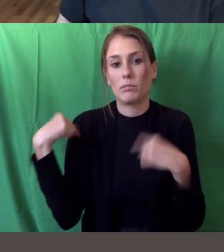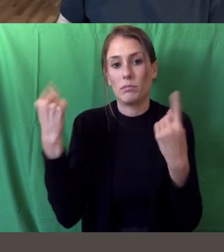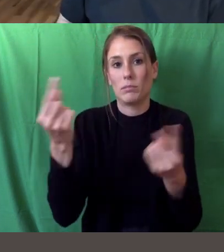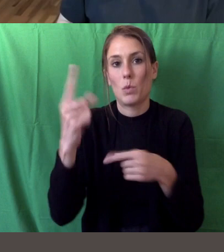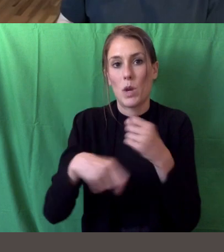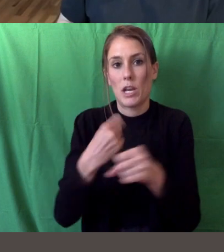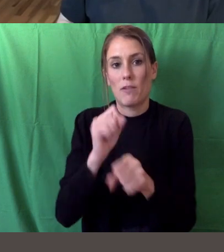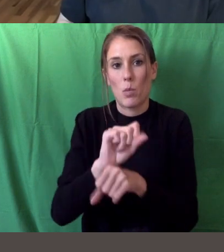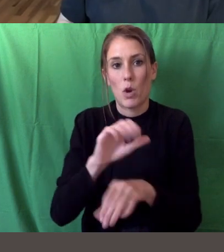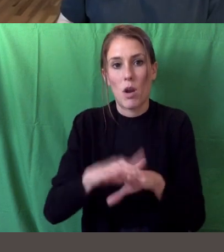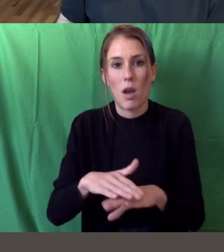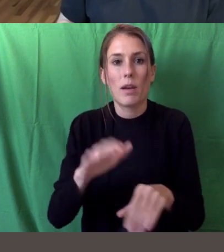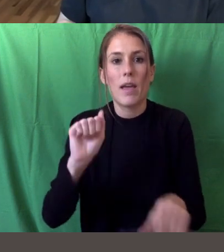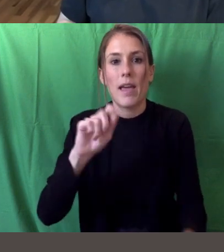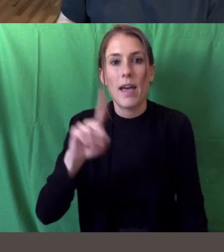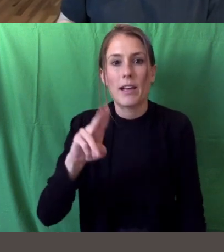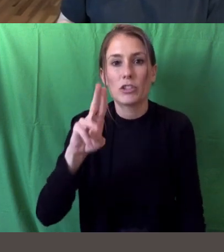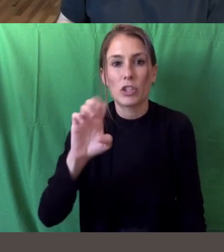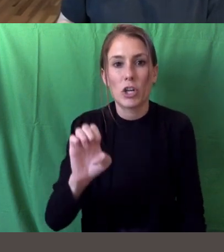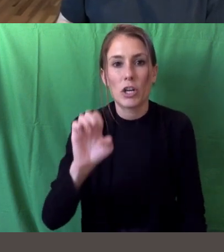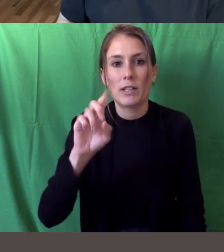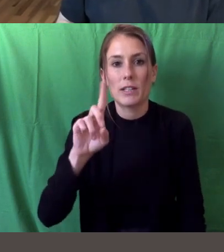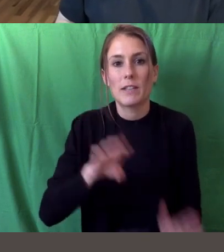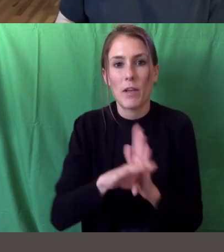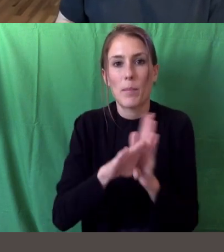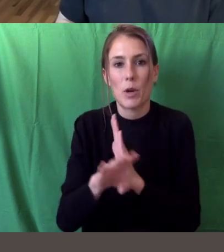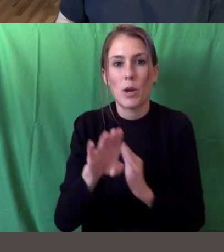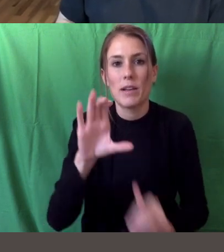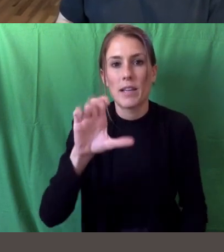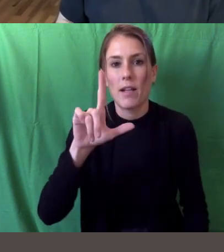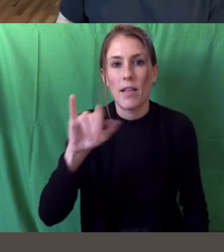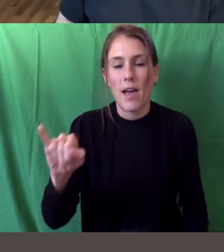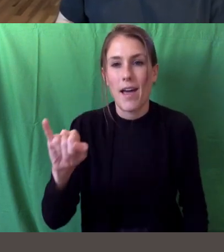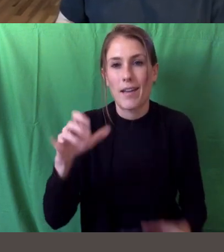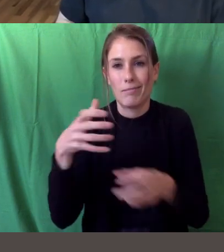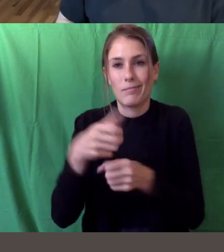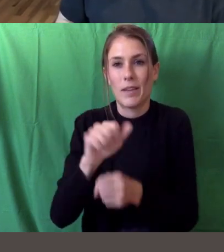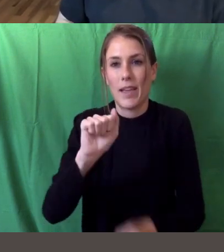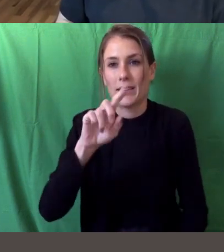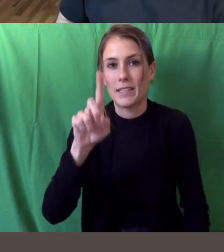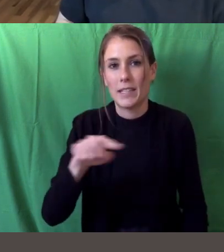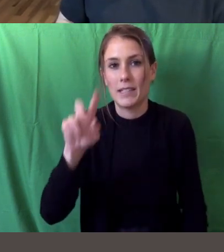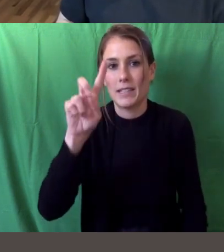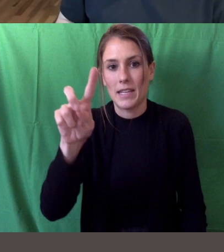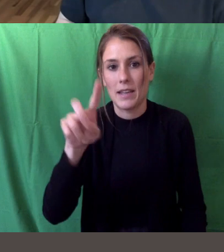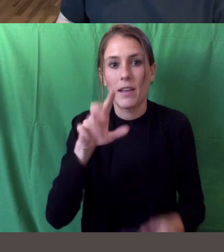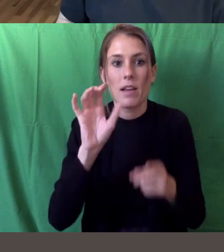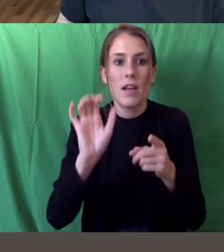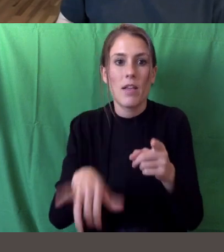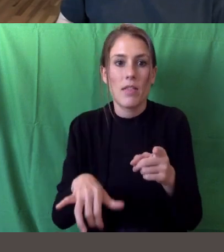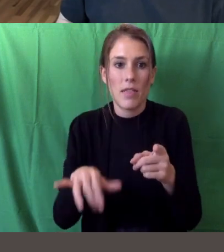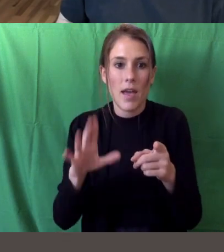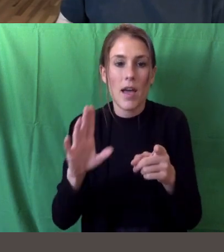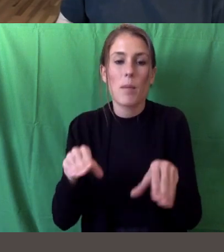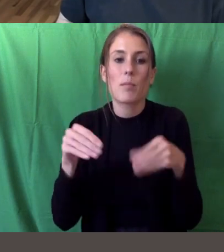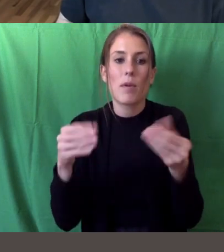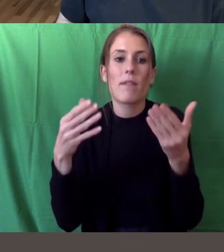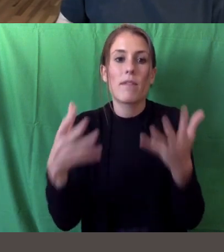which is the Azure Developer CLI or azd. azd is an open-source tool that provides higher-level application developer-friendly commands